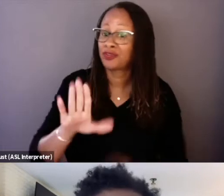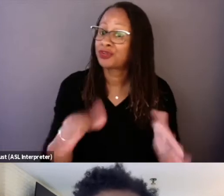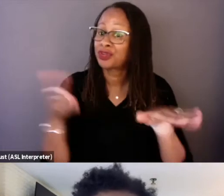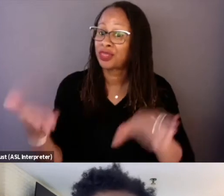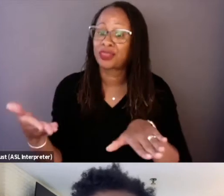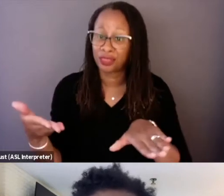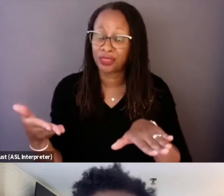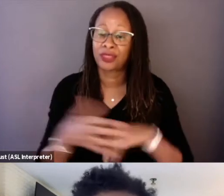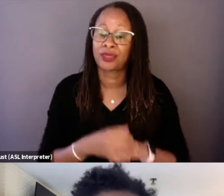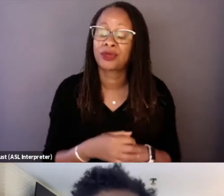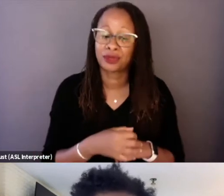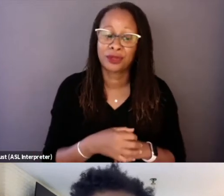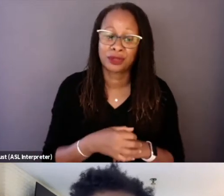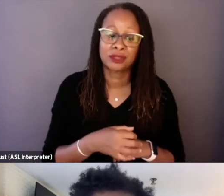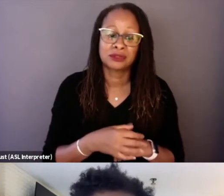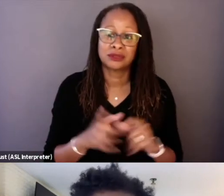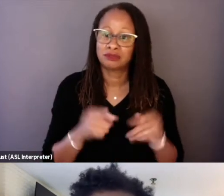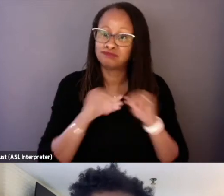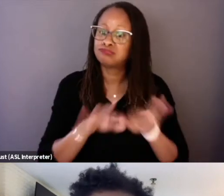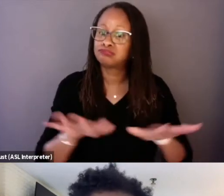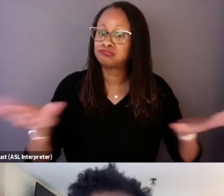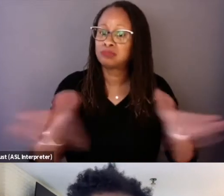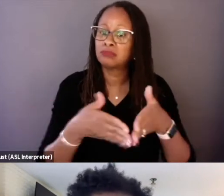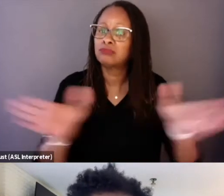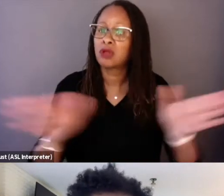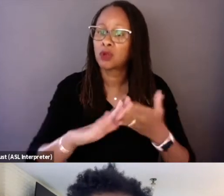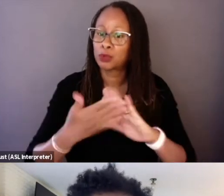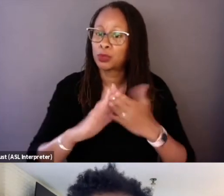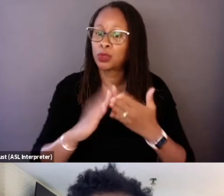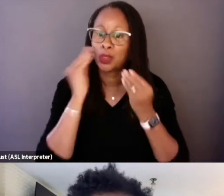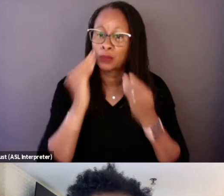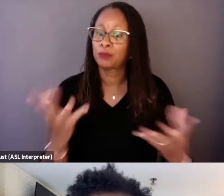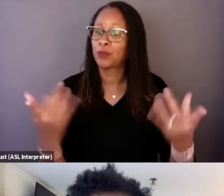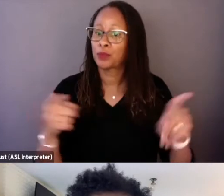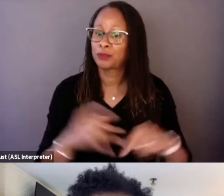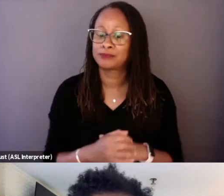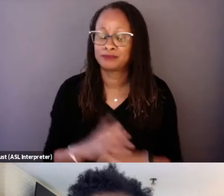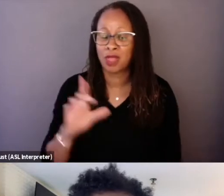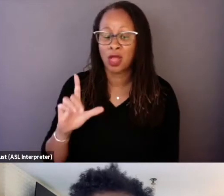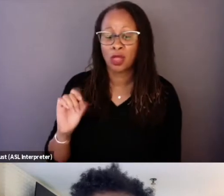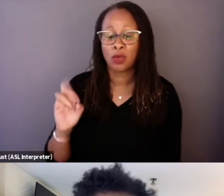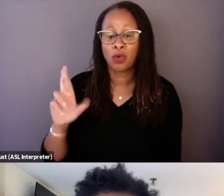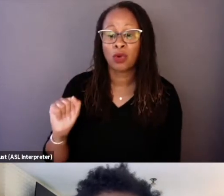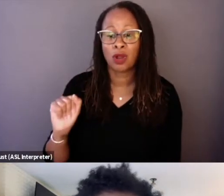to the wider, larger community. Well, Laura, I want to extend the same question to you.